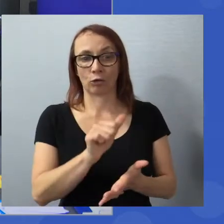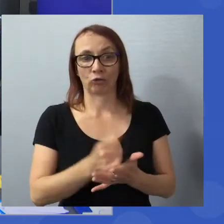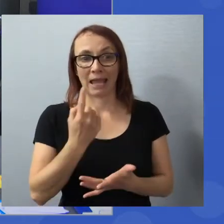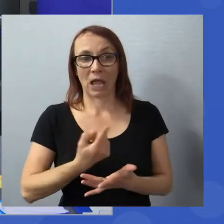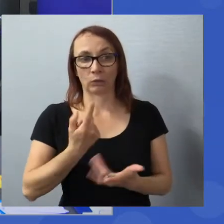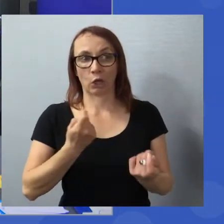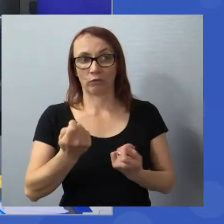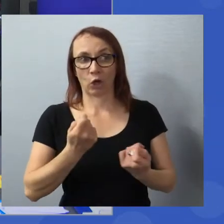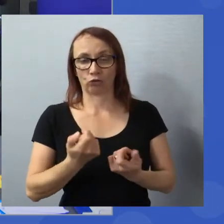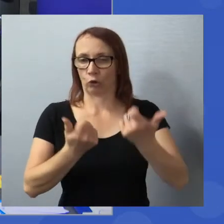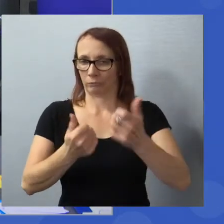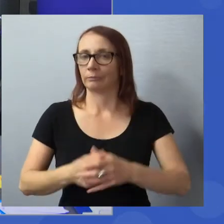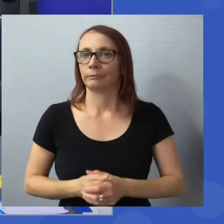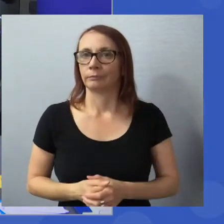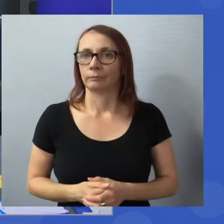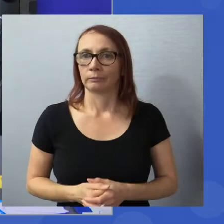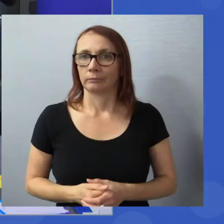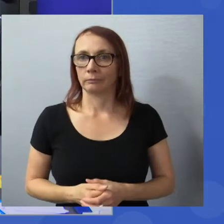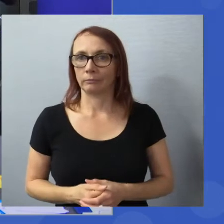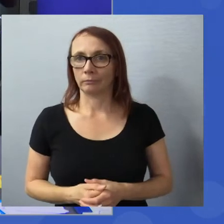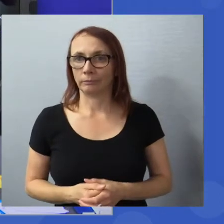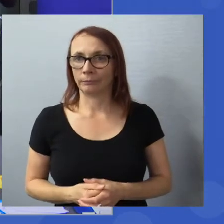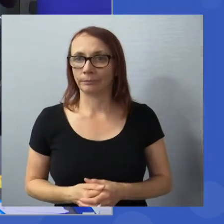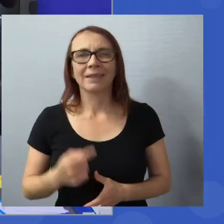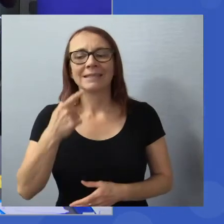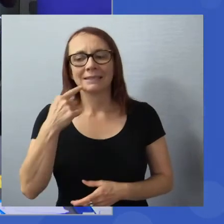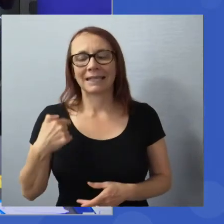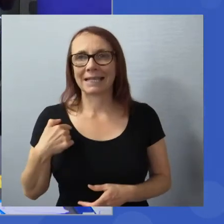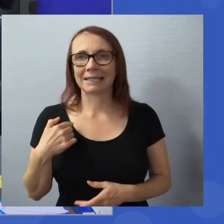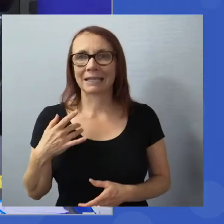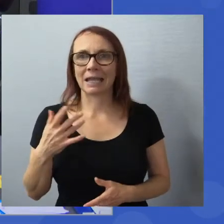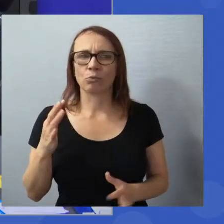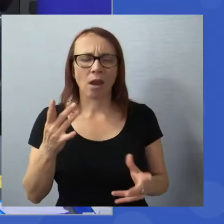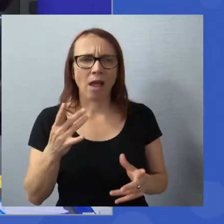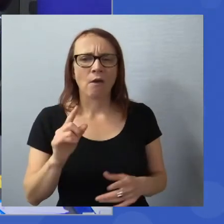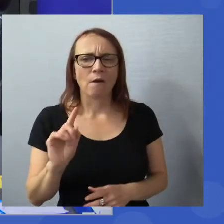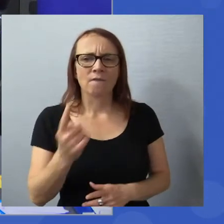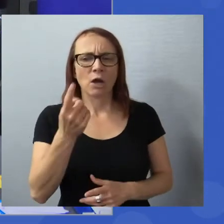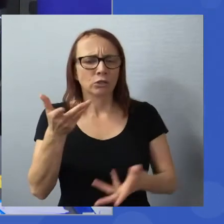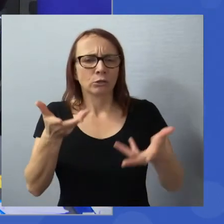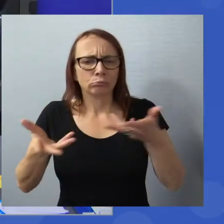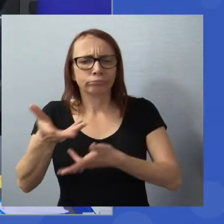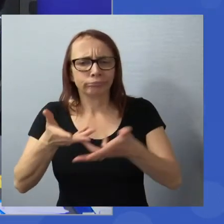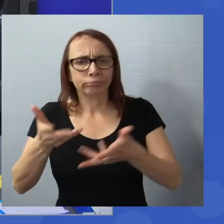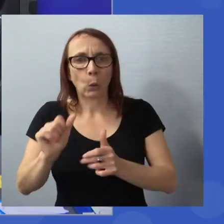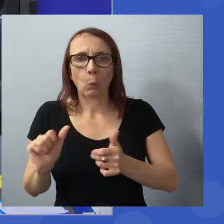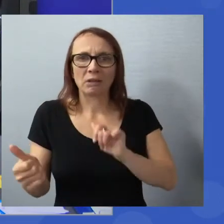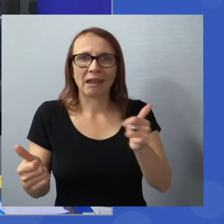okay so Georgia have just yesterday you were doing this thing just having a little chat among yourselves with your neighbor just for a minute before you